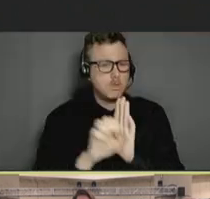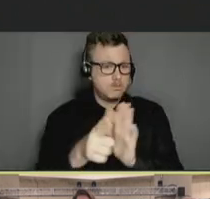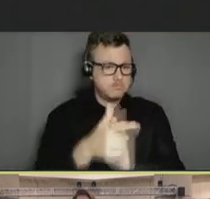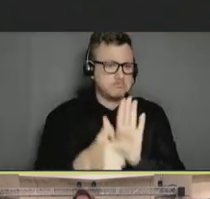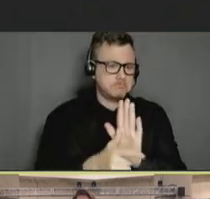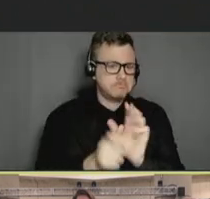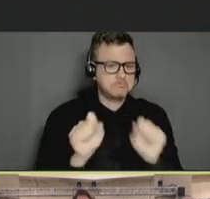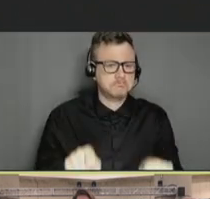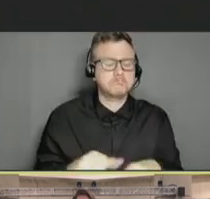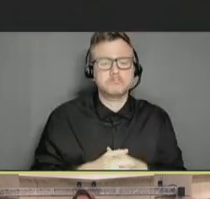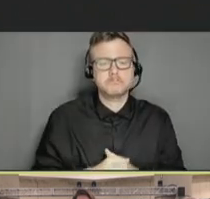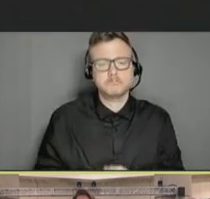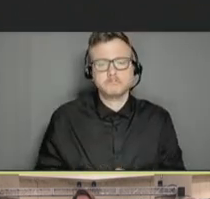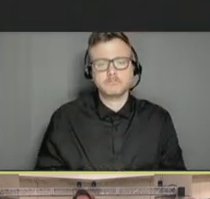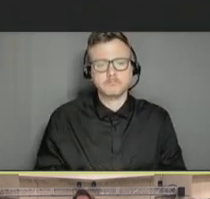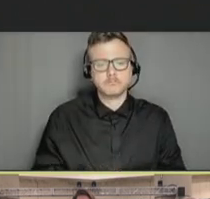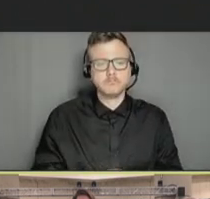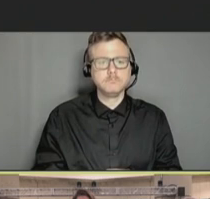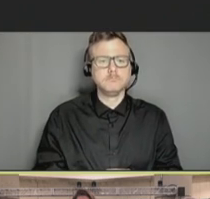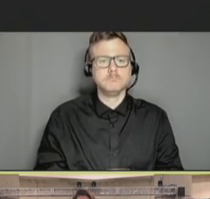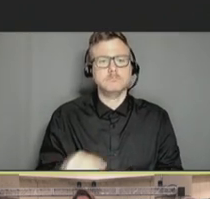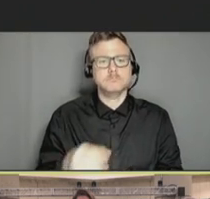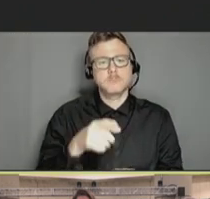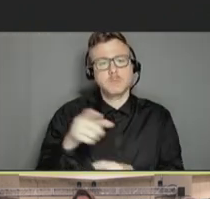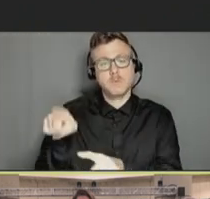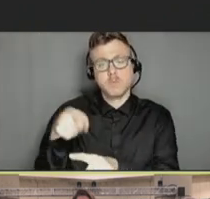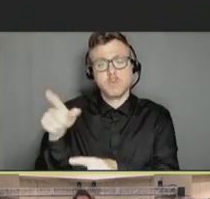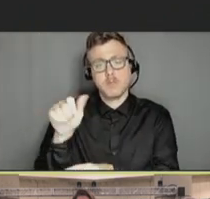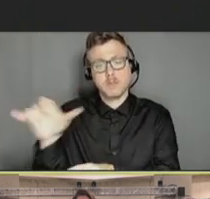The liaison representatives are non-voting members of the advisory committee and are